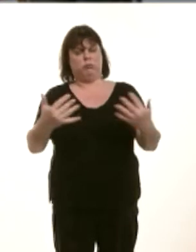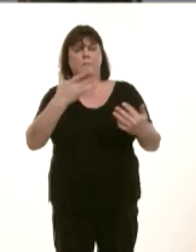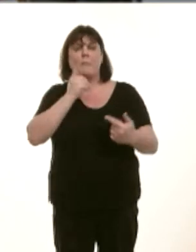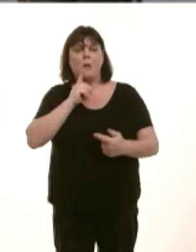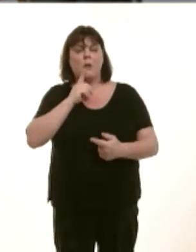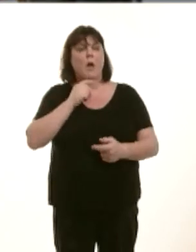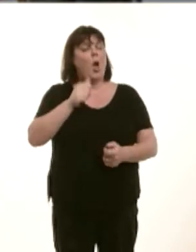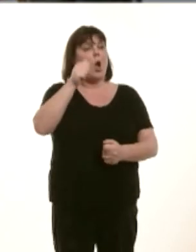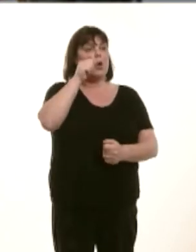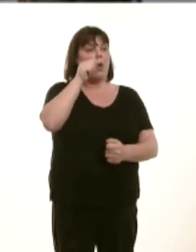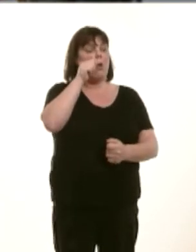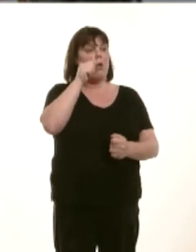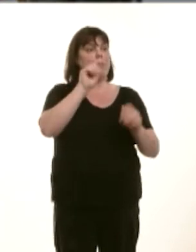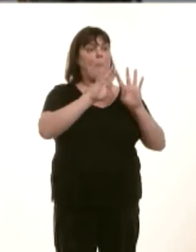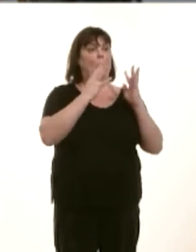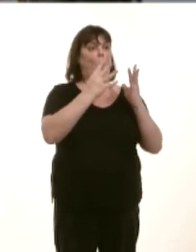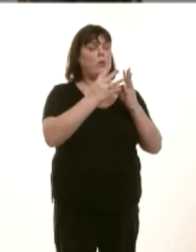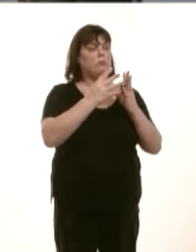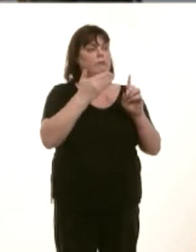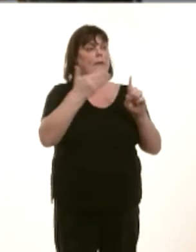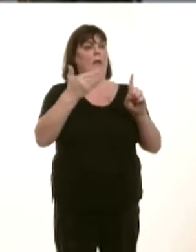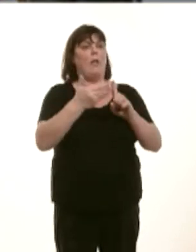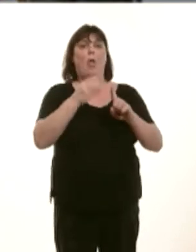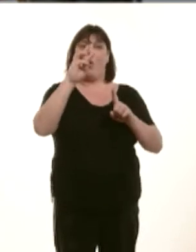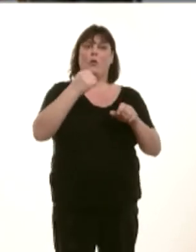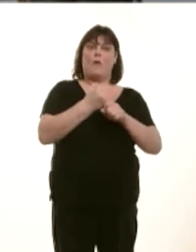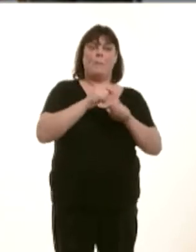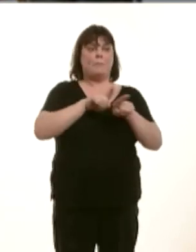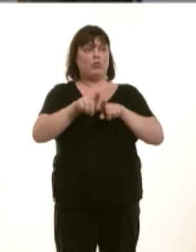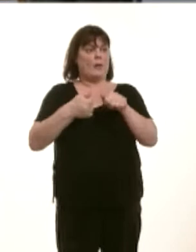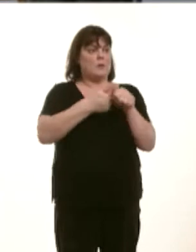the Welsh Governmentís significant investment to help people cope with the impact of those